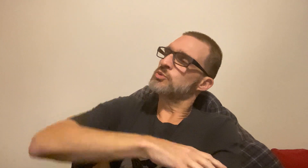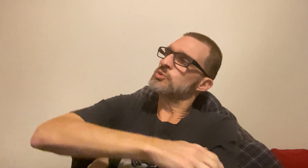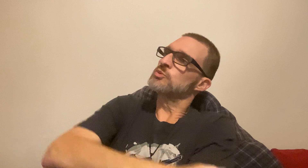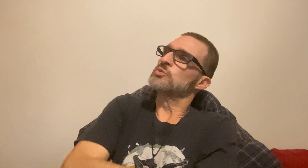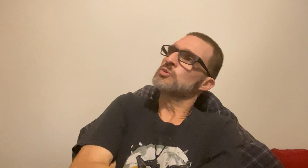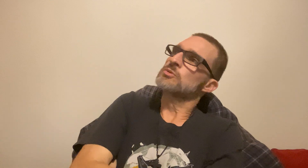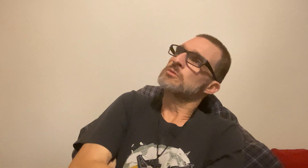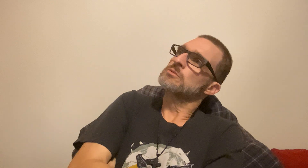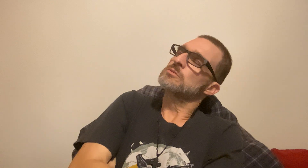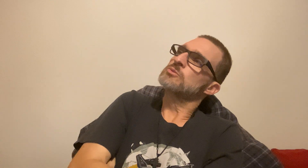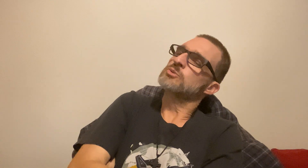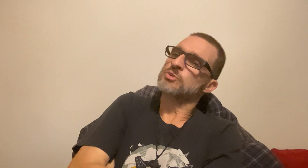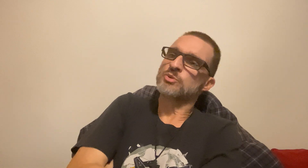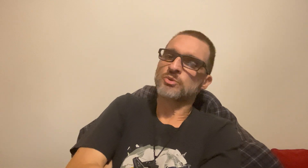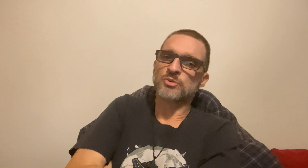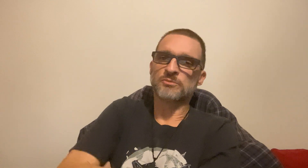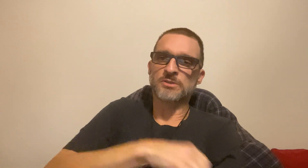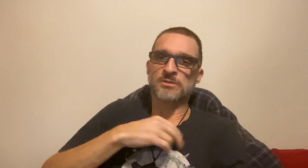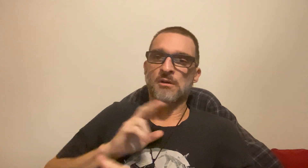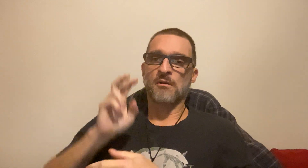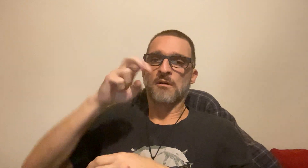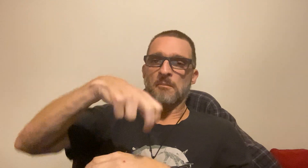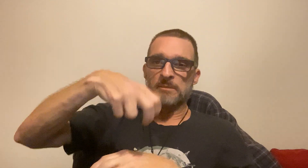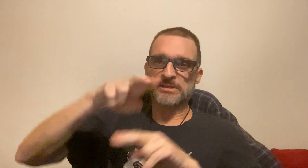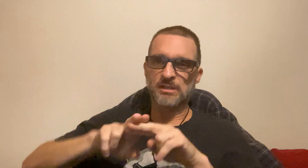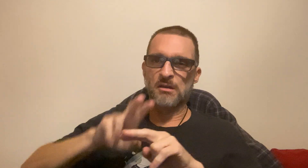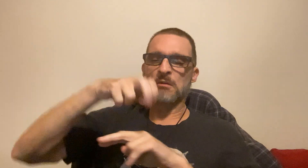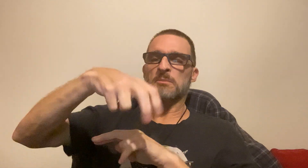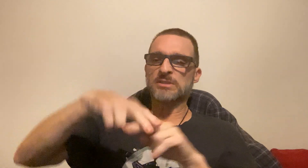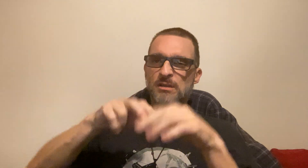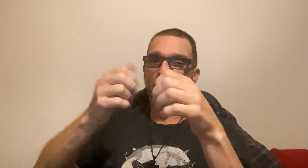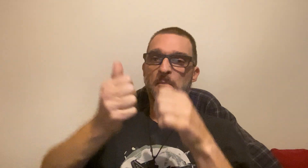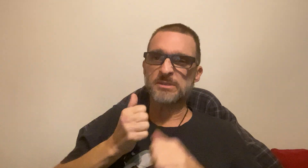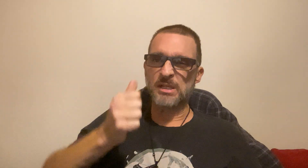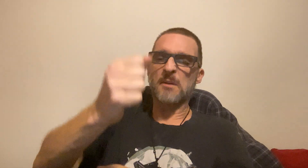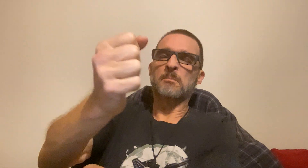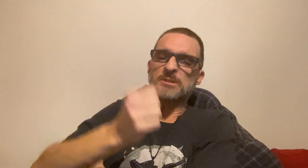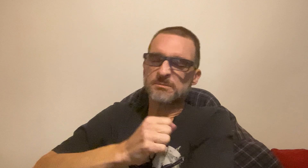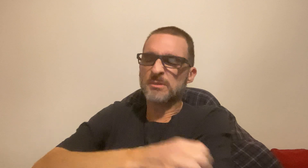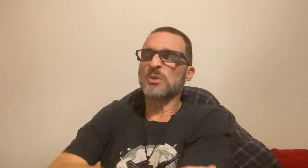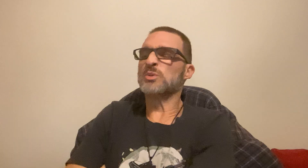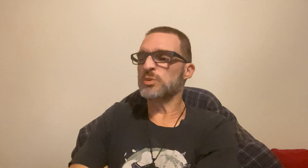My rib is hurting badly right now. When I stood up and sit down repeatedly,